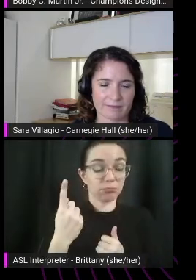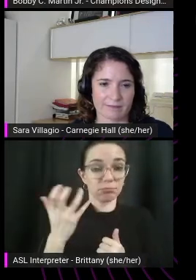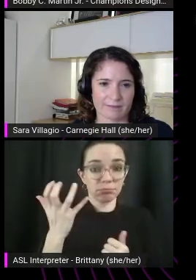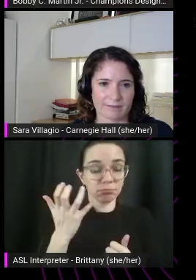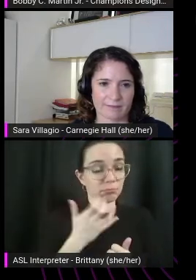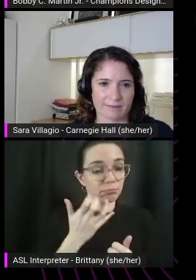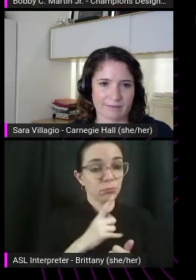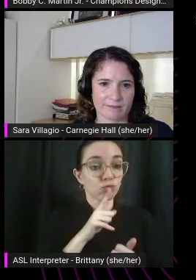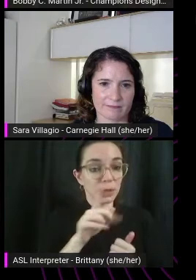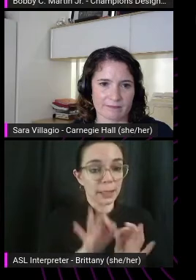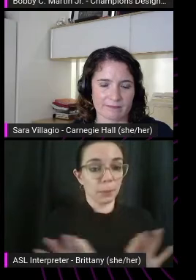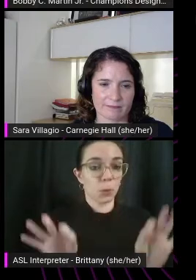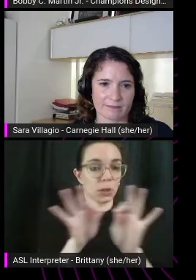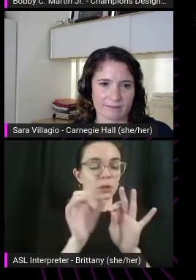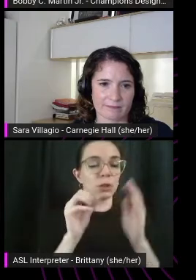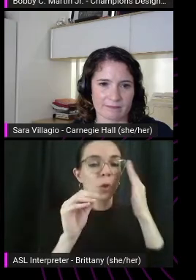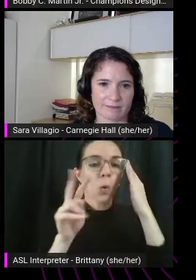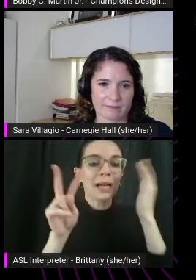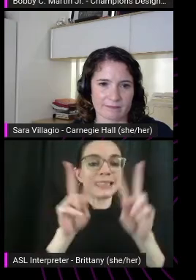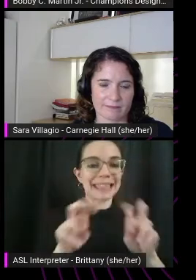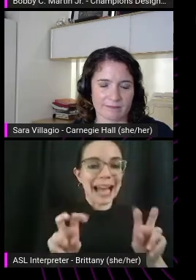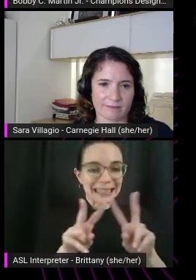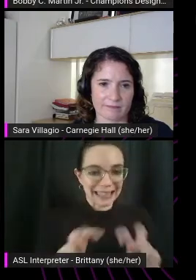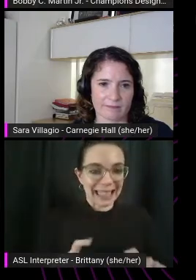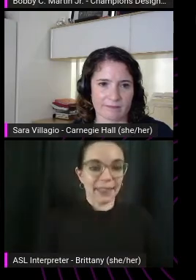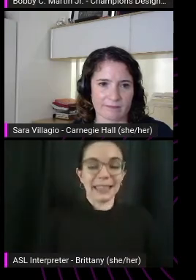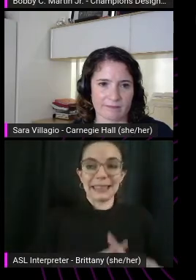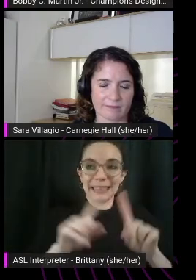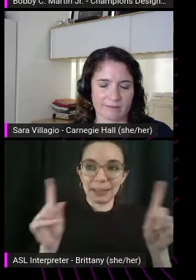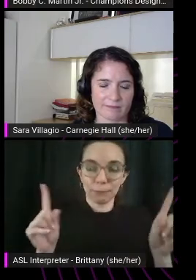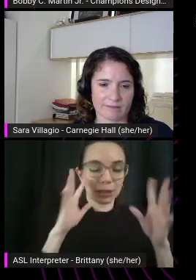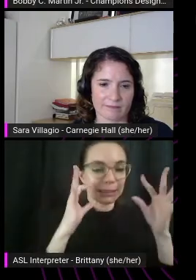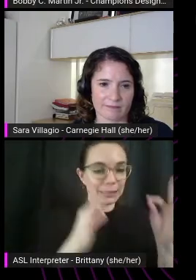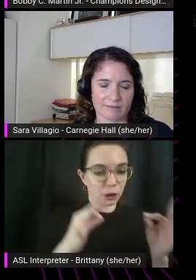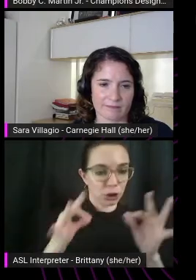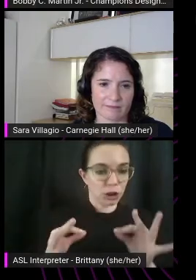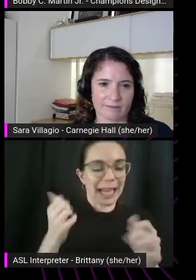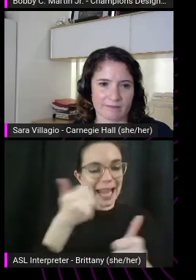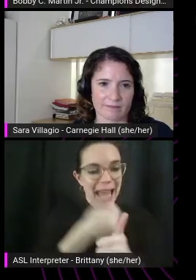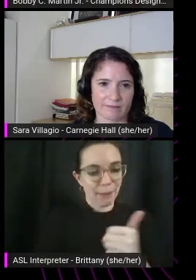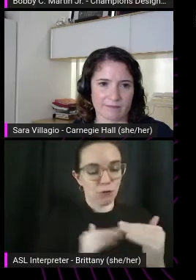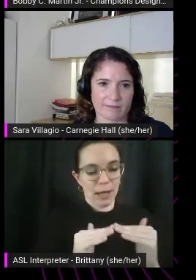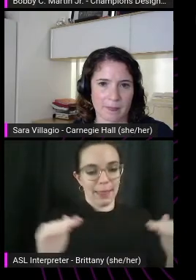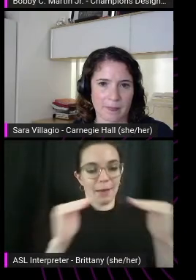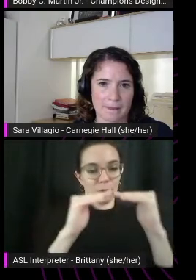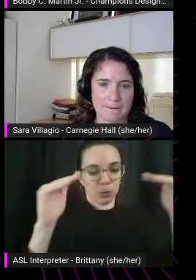And so assessing the different decisions at every single level was really, really important.